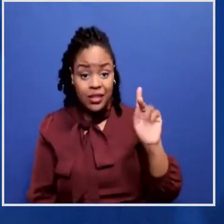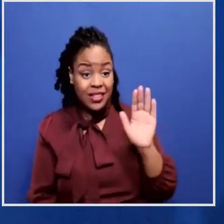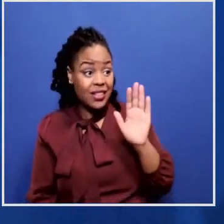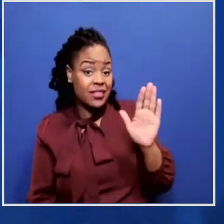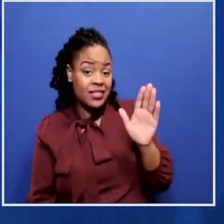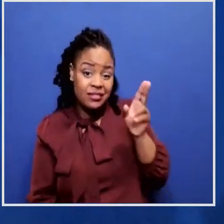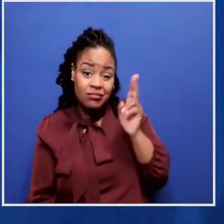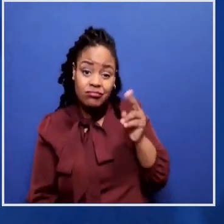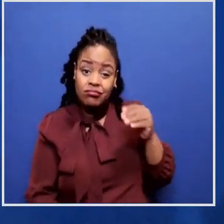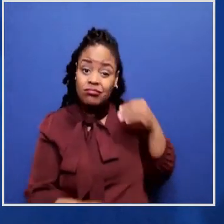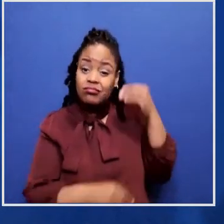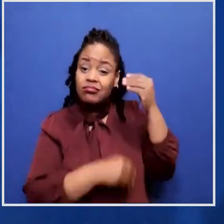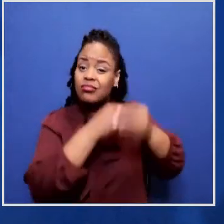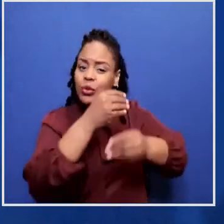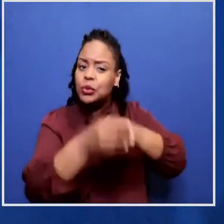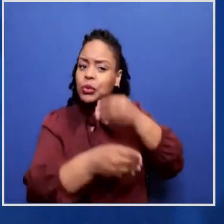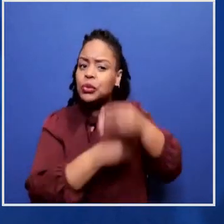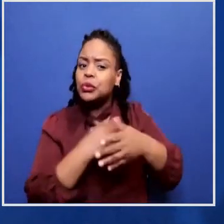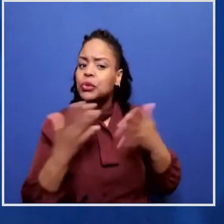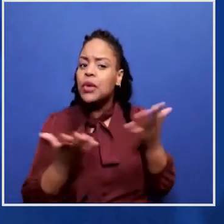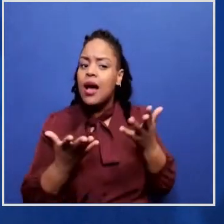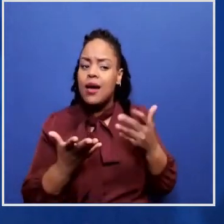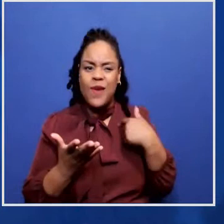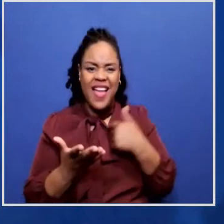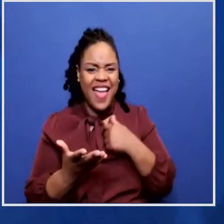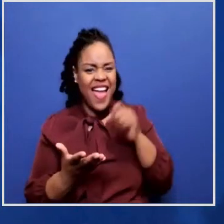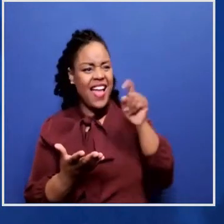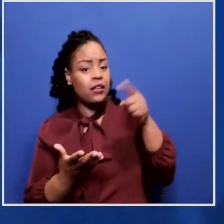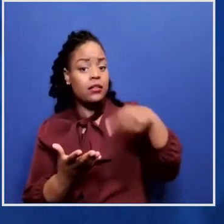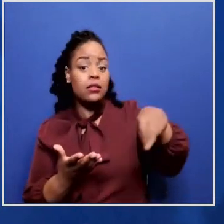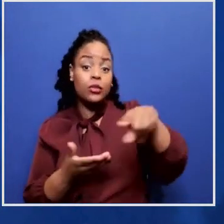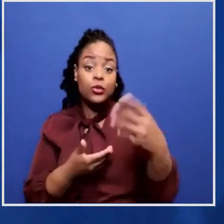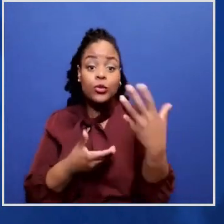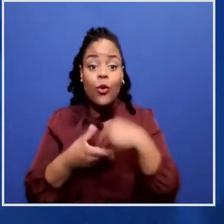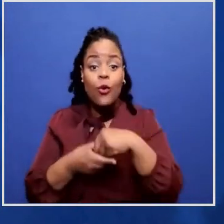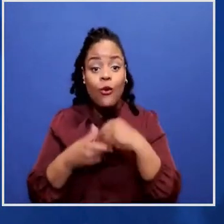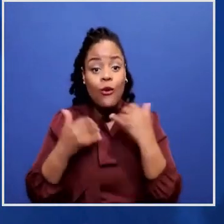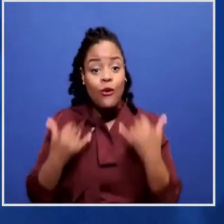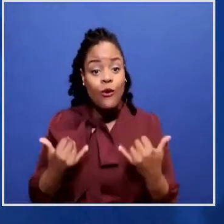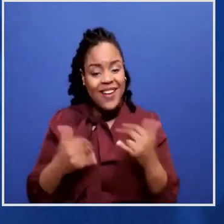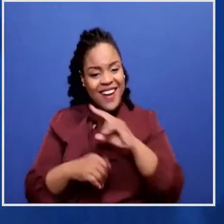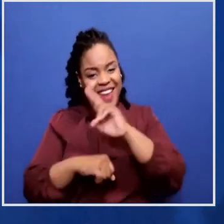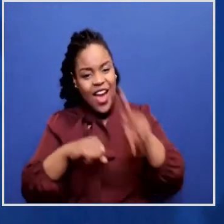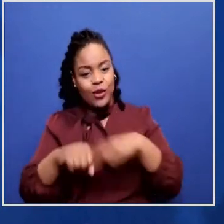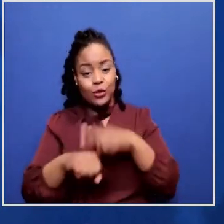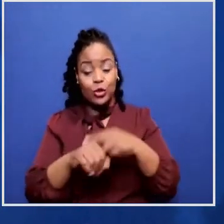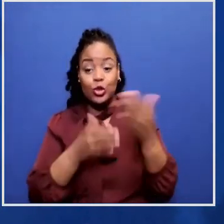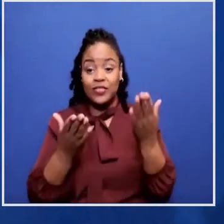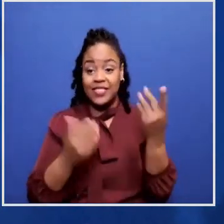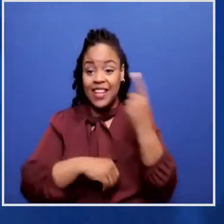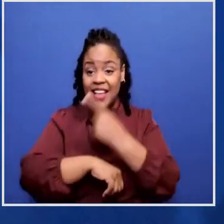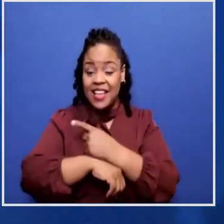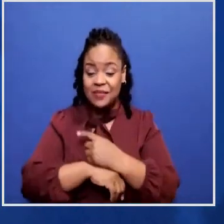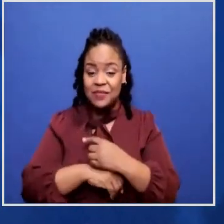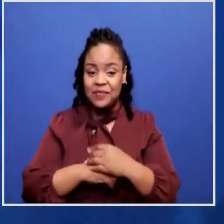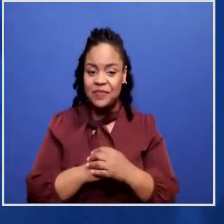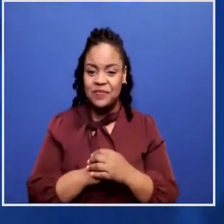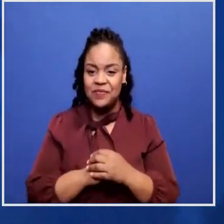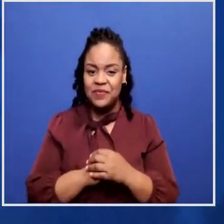AND NOW, MORE THAN EVER WE NEED